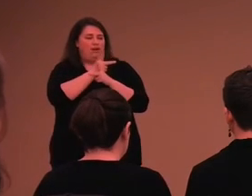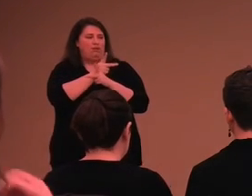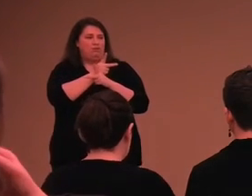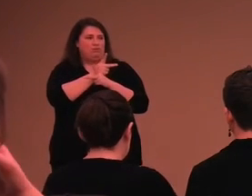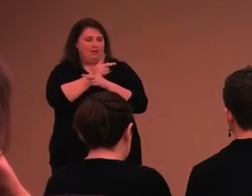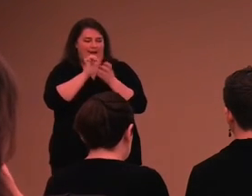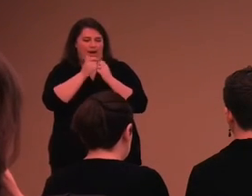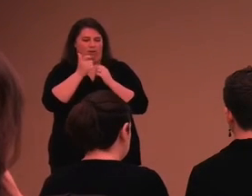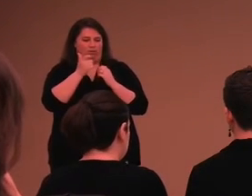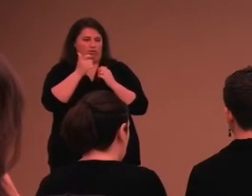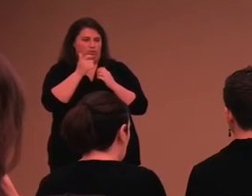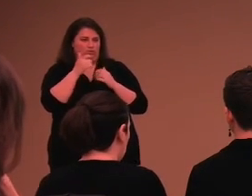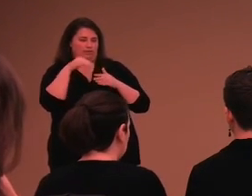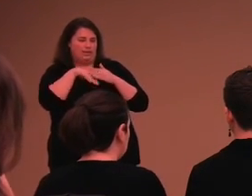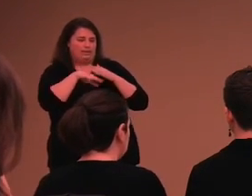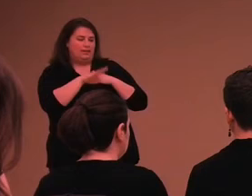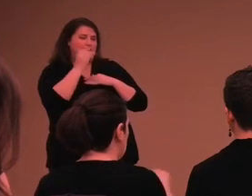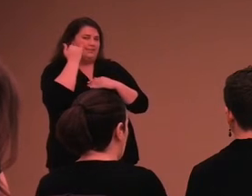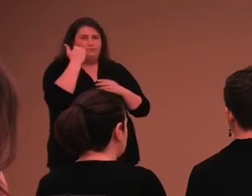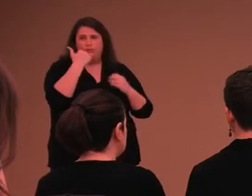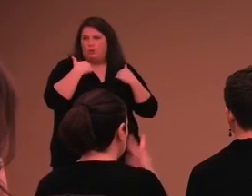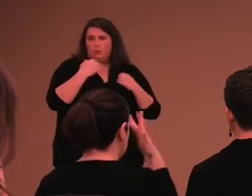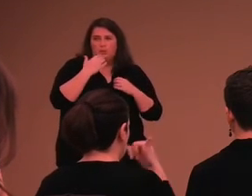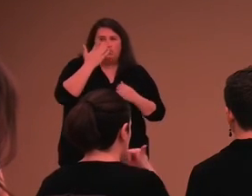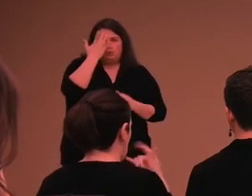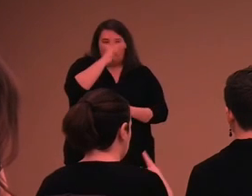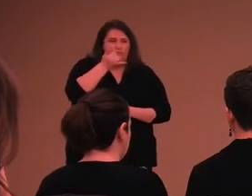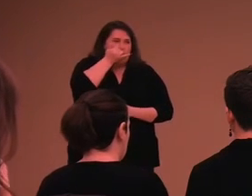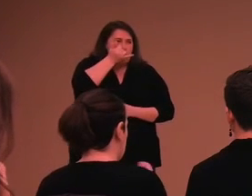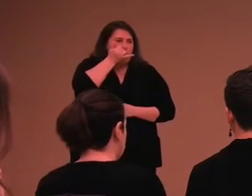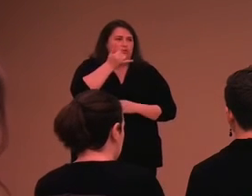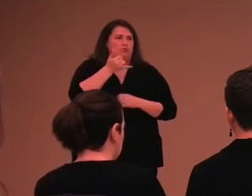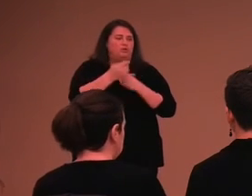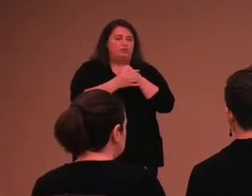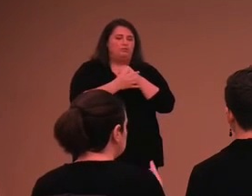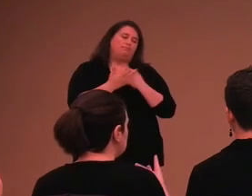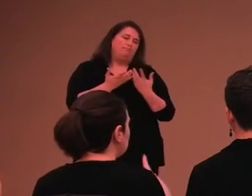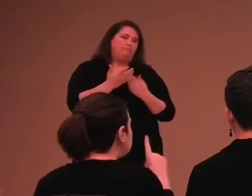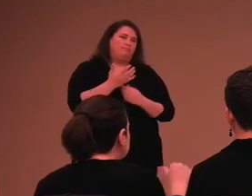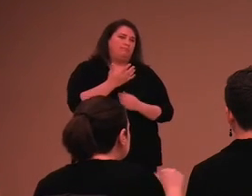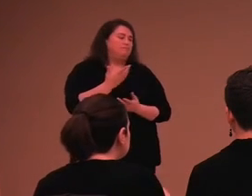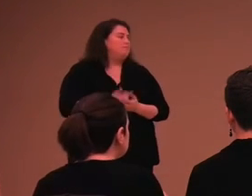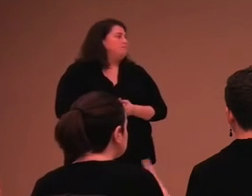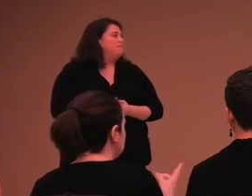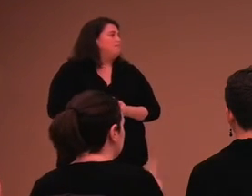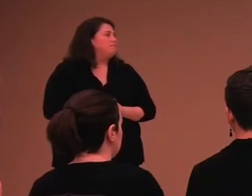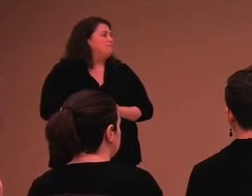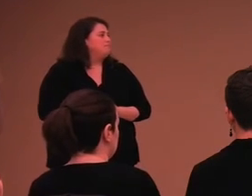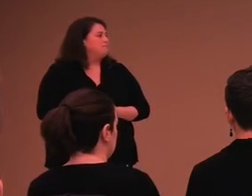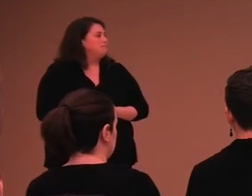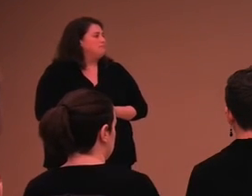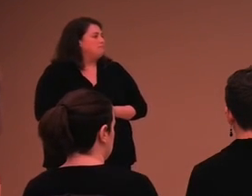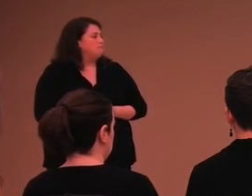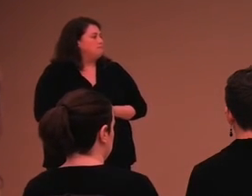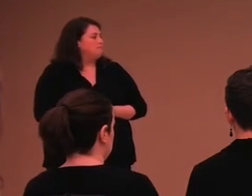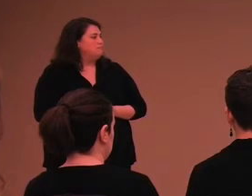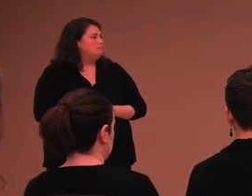addresses people who may not have access to a smartphone or come from Who have disabilities to make them air from areas of poverty who don't have access to that I?